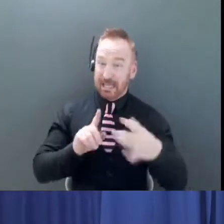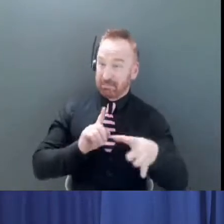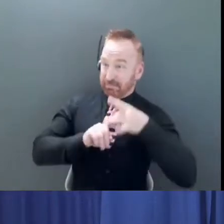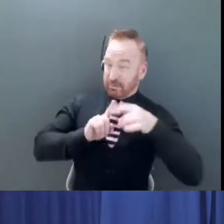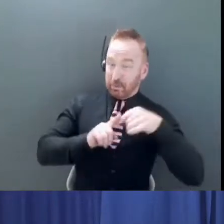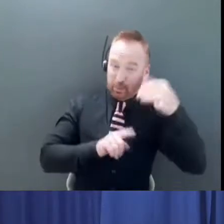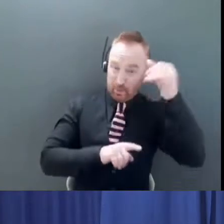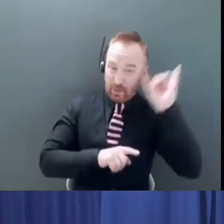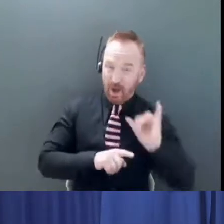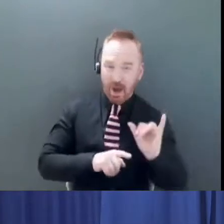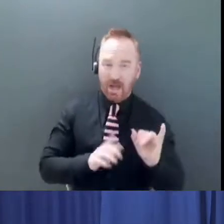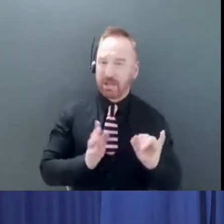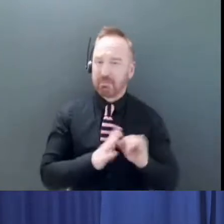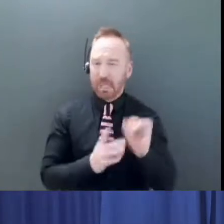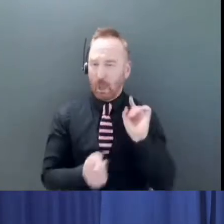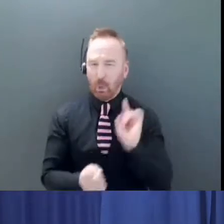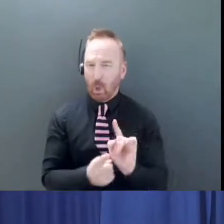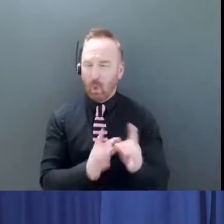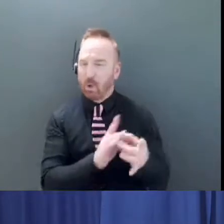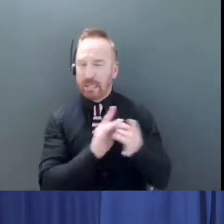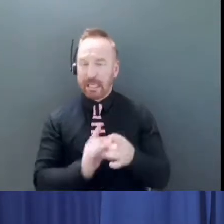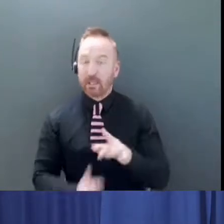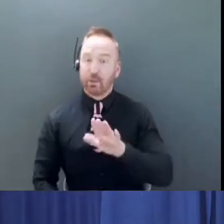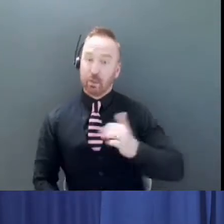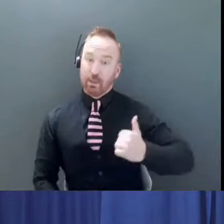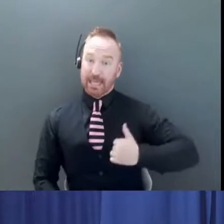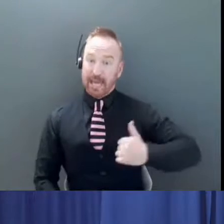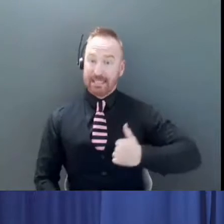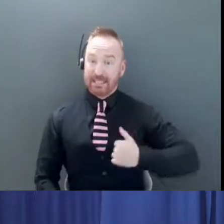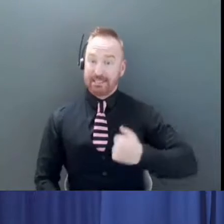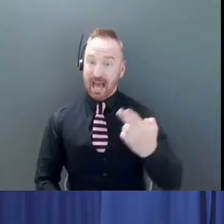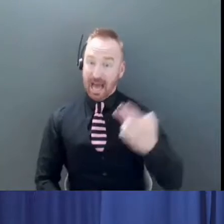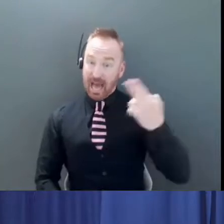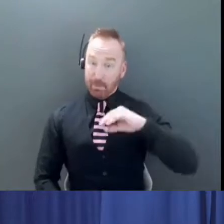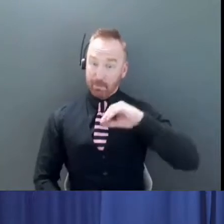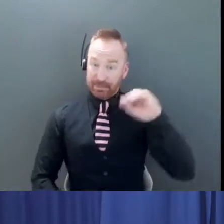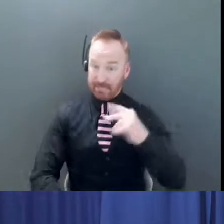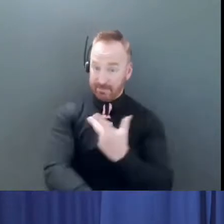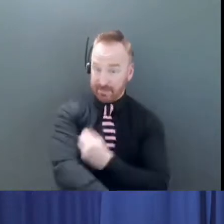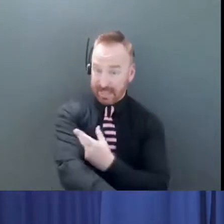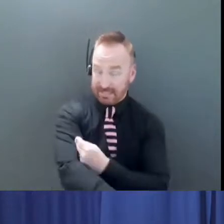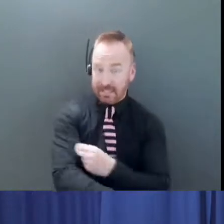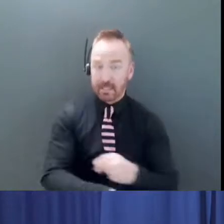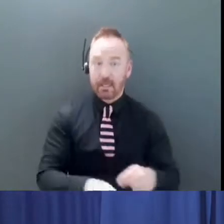Nevertheless sooner or later delta will come into the territory. Perhaps it already has.